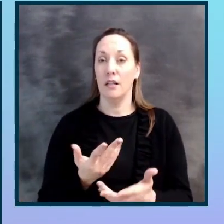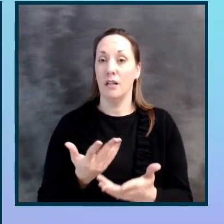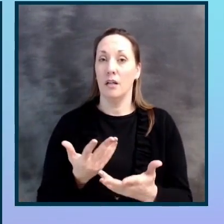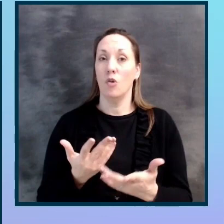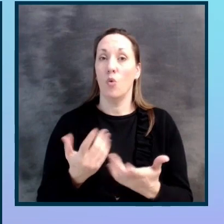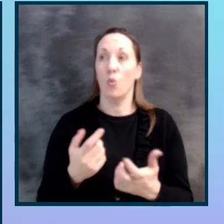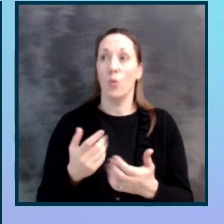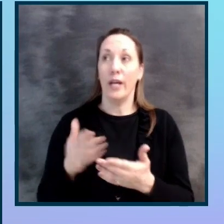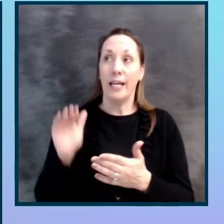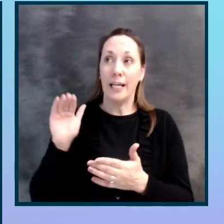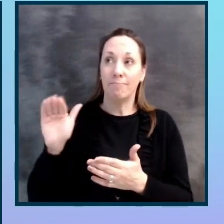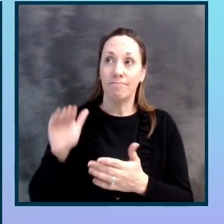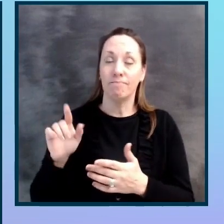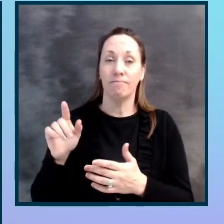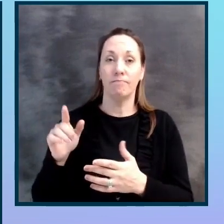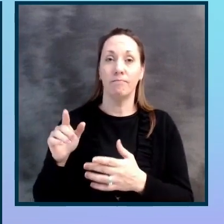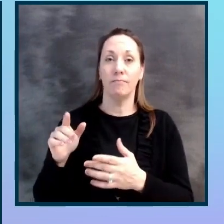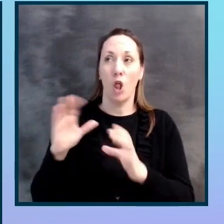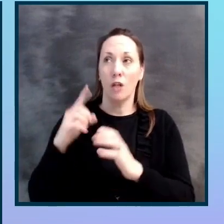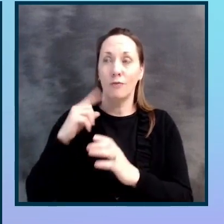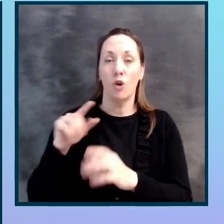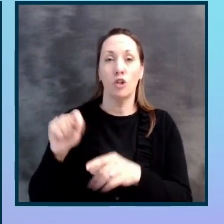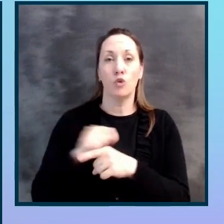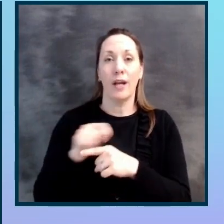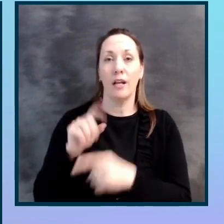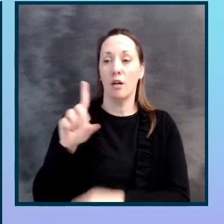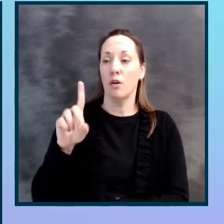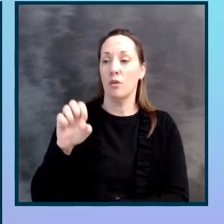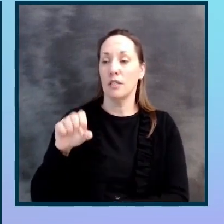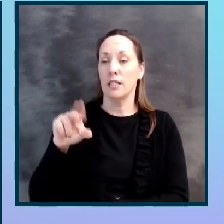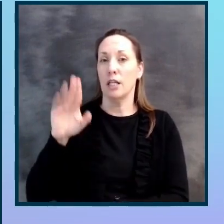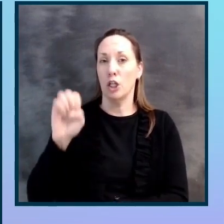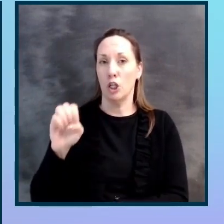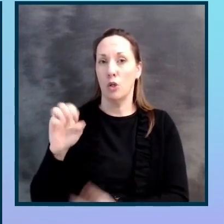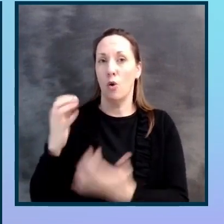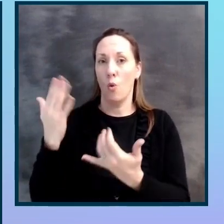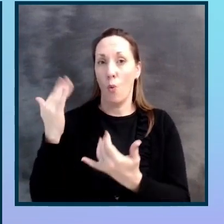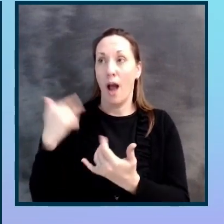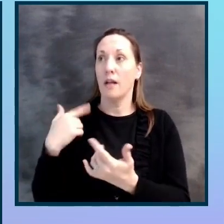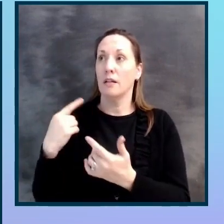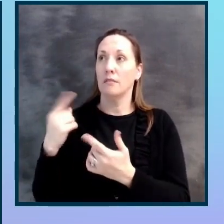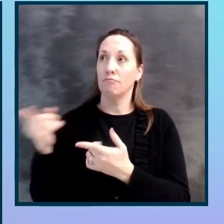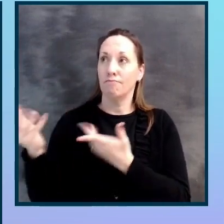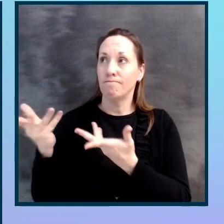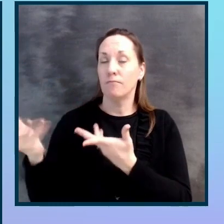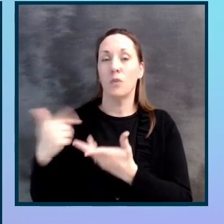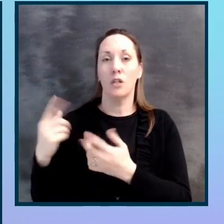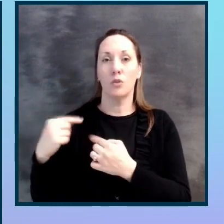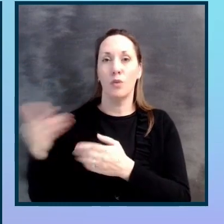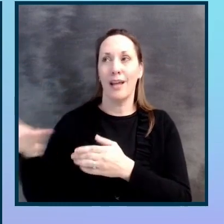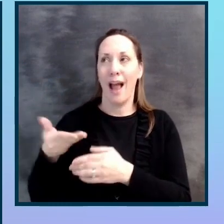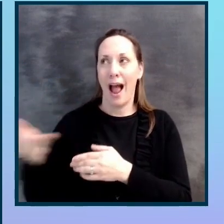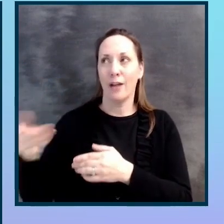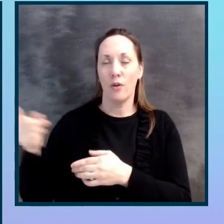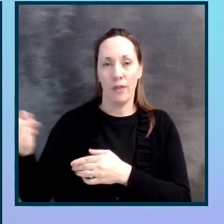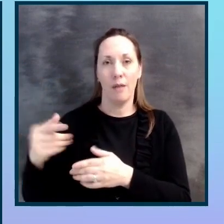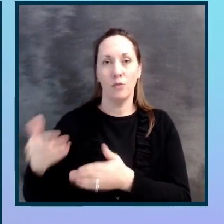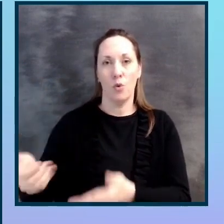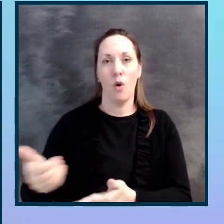because we have been partnering with them for the past year and a half. We've hired them to help us on a number of different initiatives,